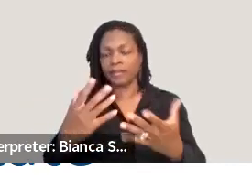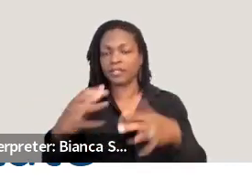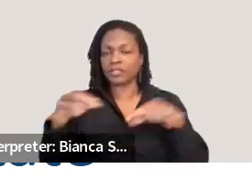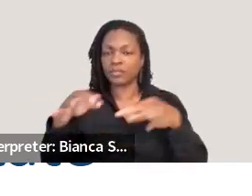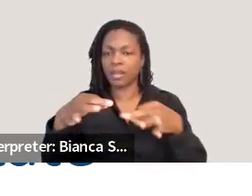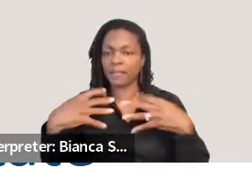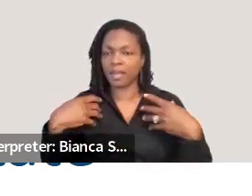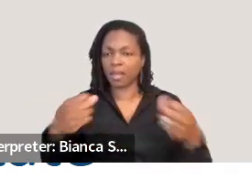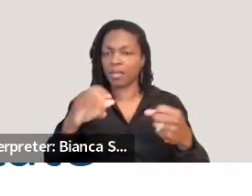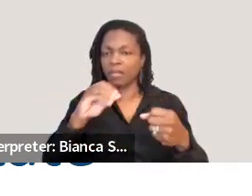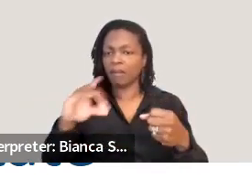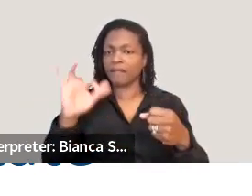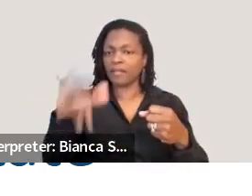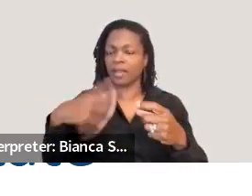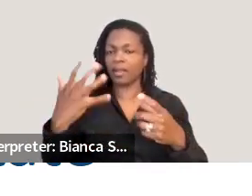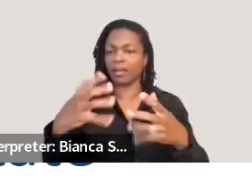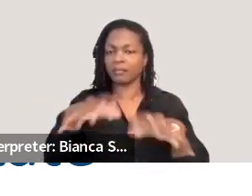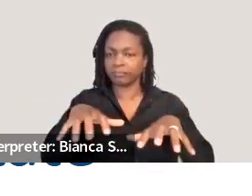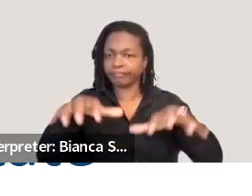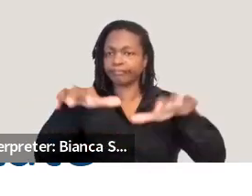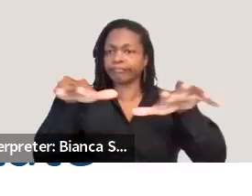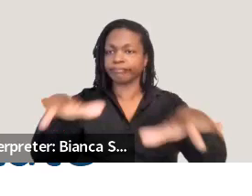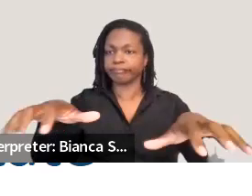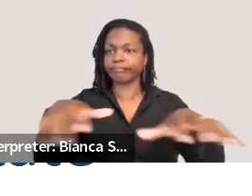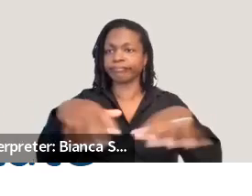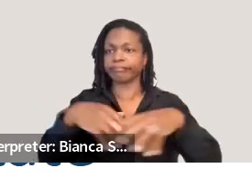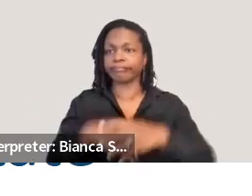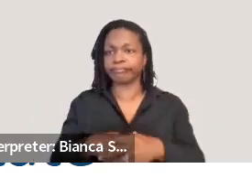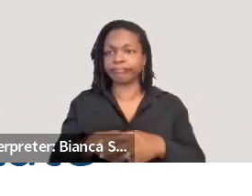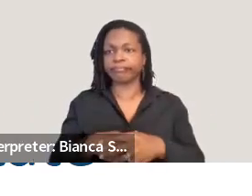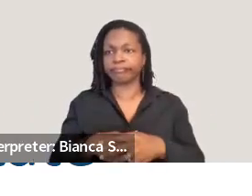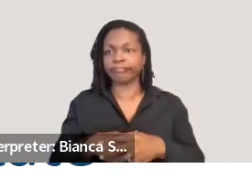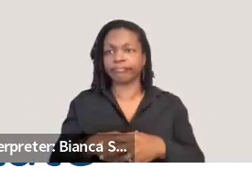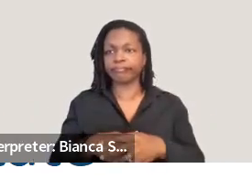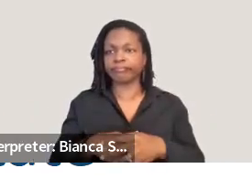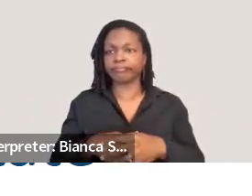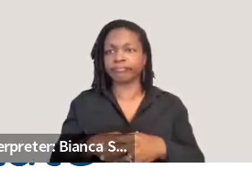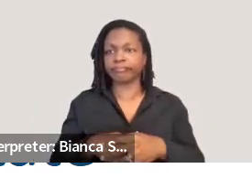So it gives us really a good understanding of what does the state of health look like in Louisiana.